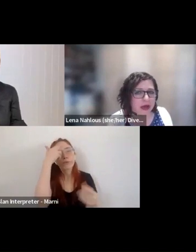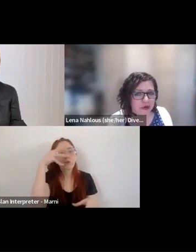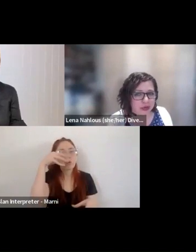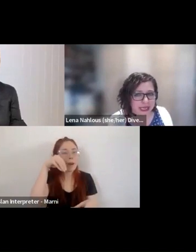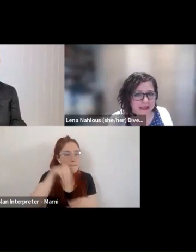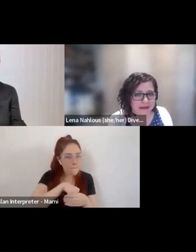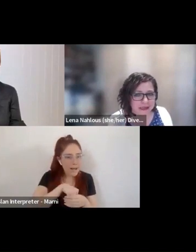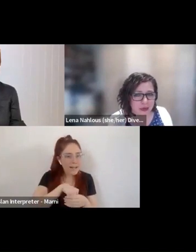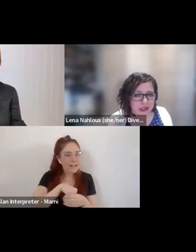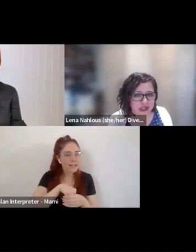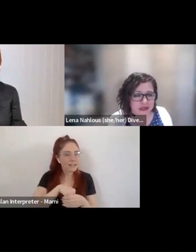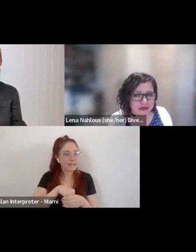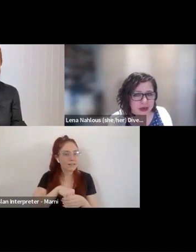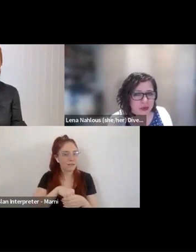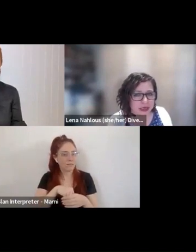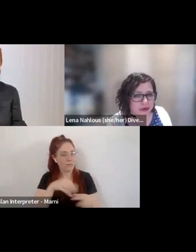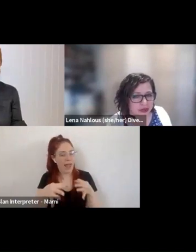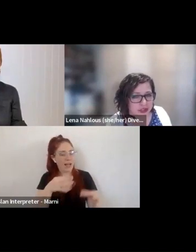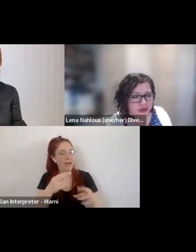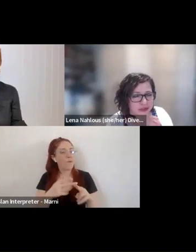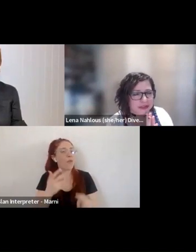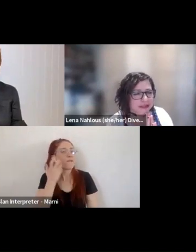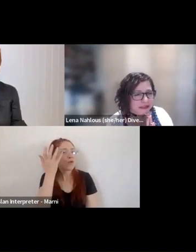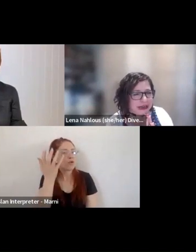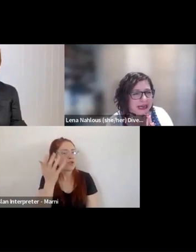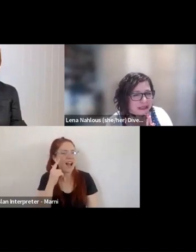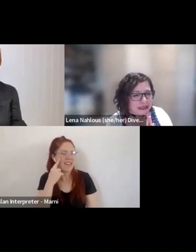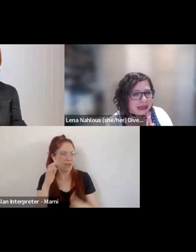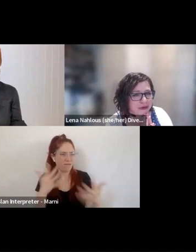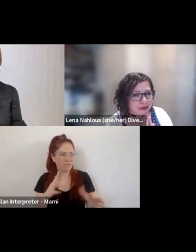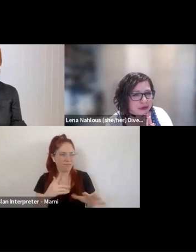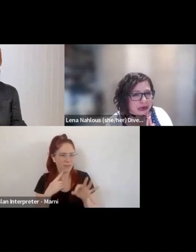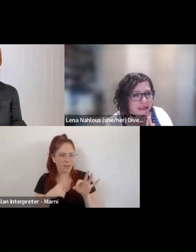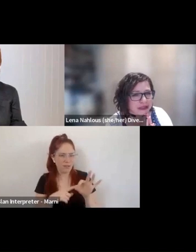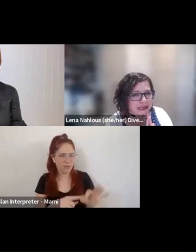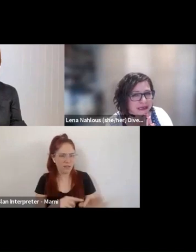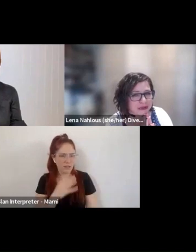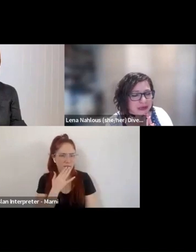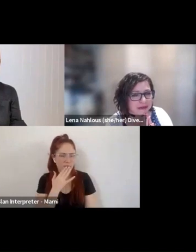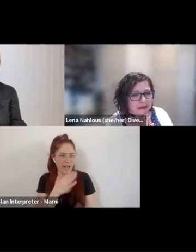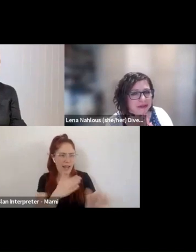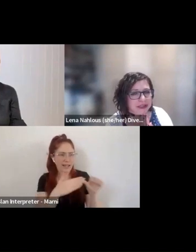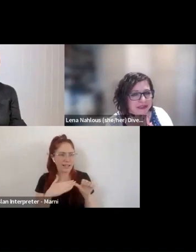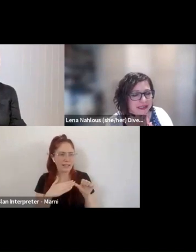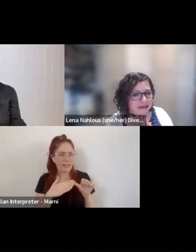have already answered this question. So I wonder if I should ask you that or ask you the next one. What do you think?